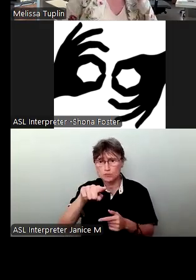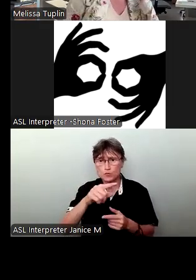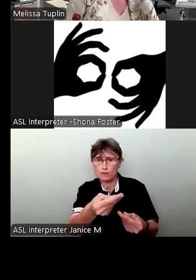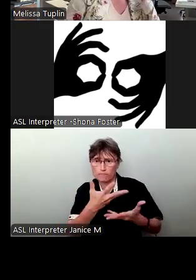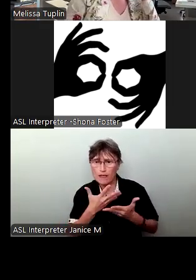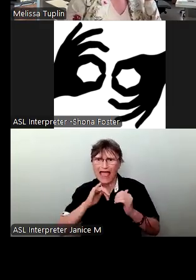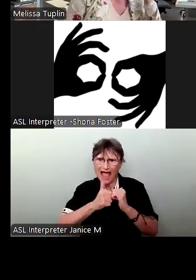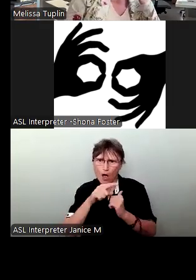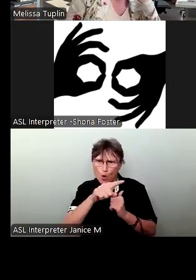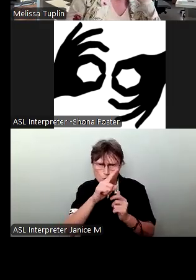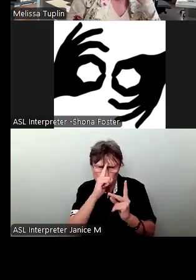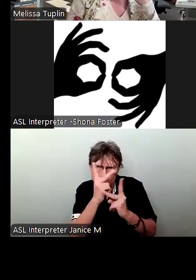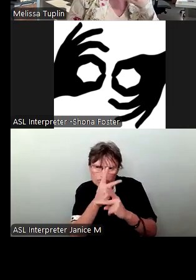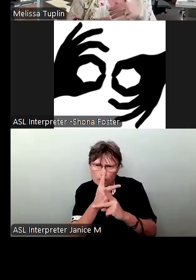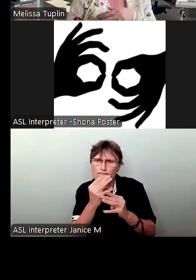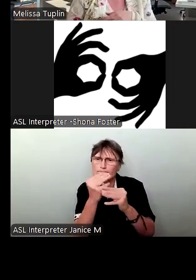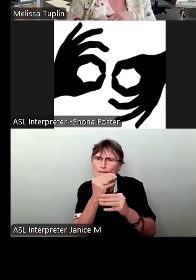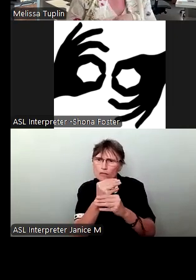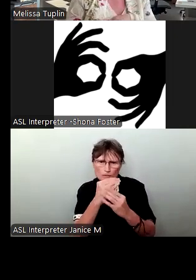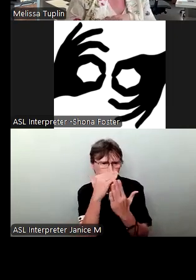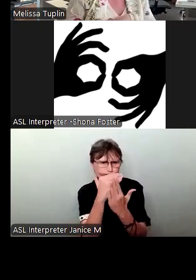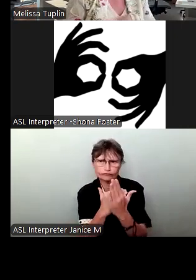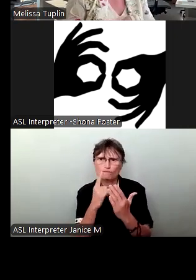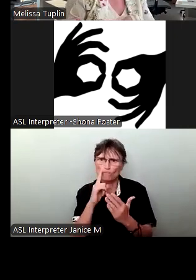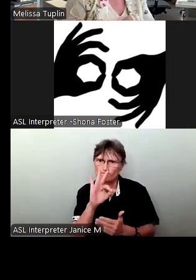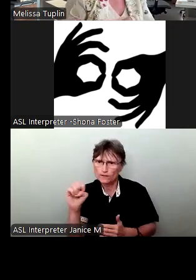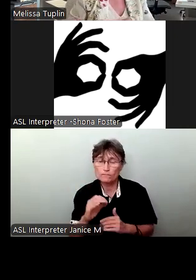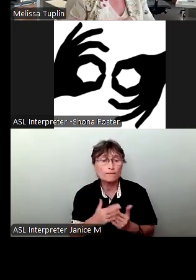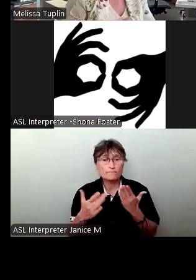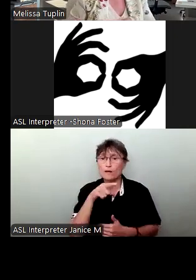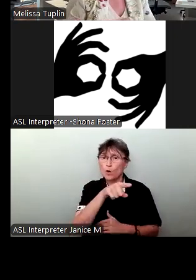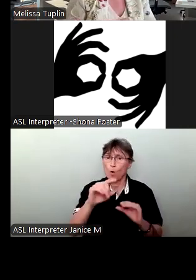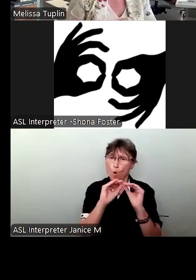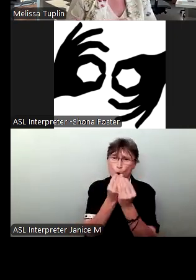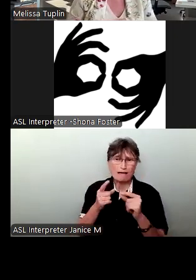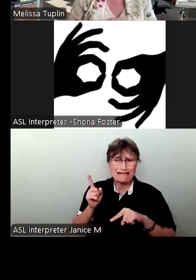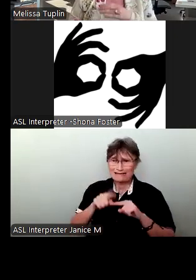If you're not currently in a position to pay professional artist fees and are instead